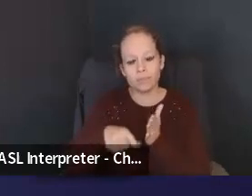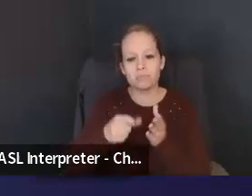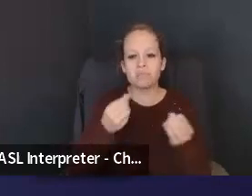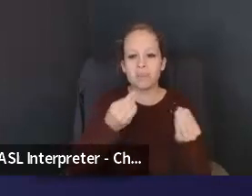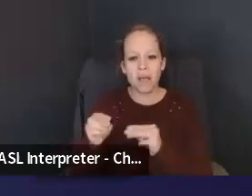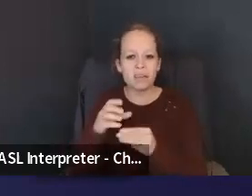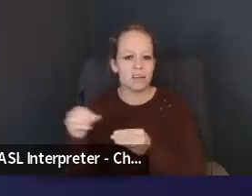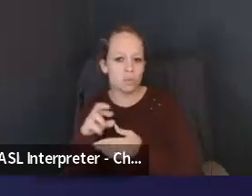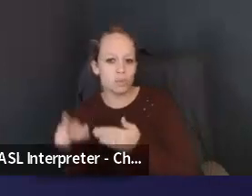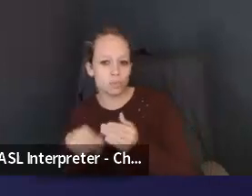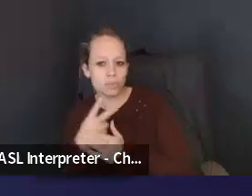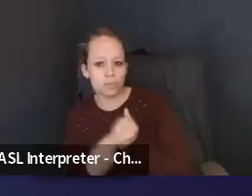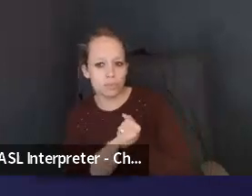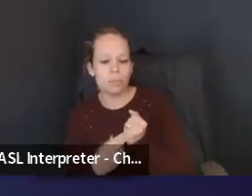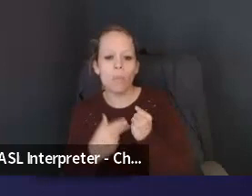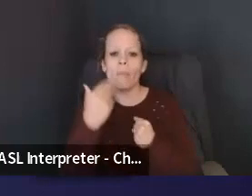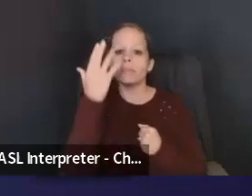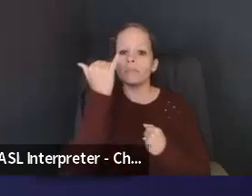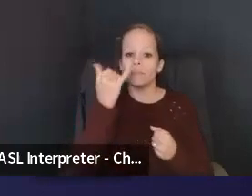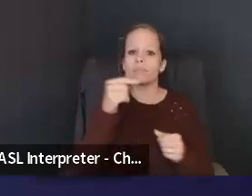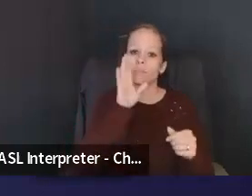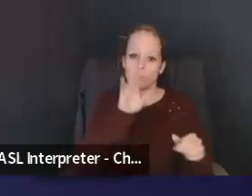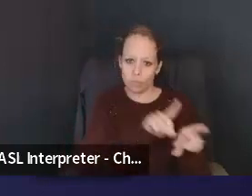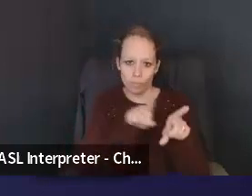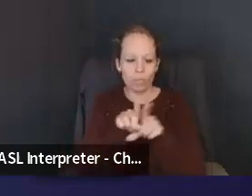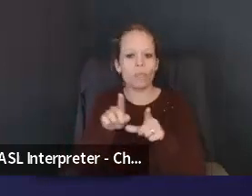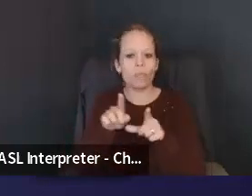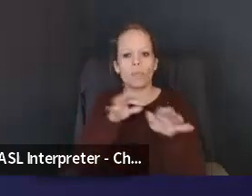right? Because we're also going to get into the measures and instrumentation. How are you going to